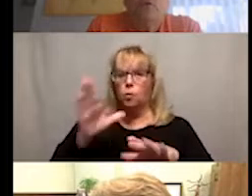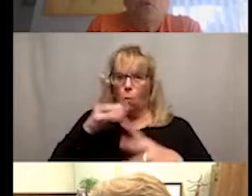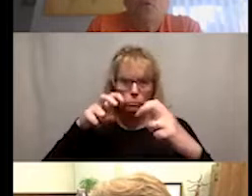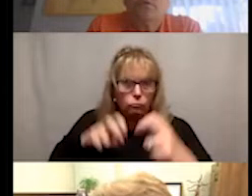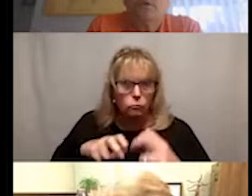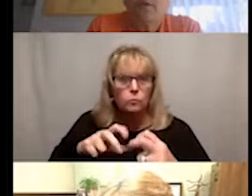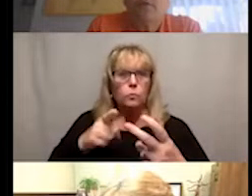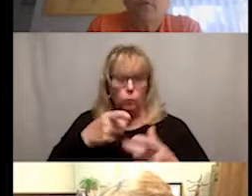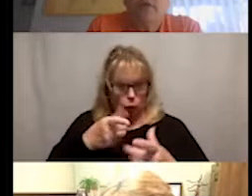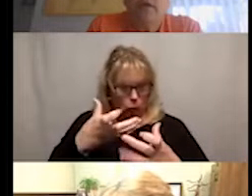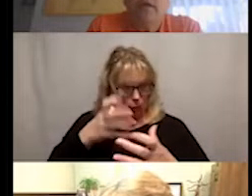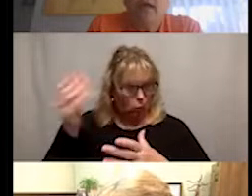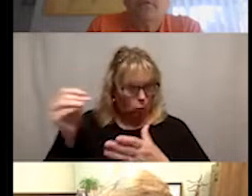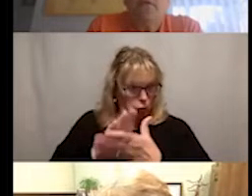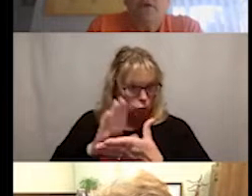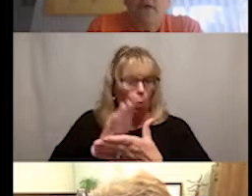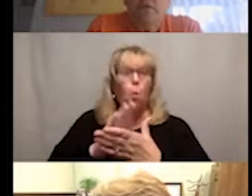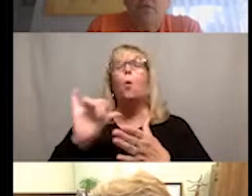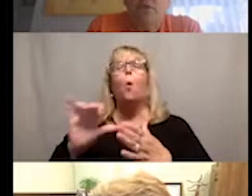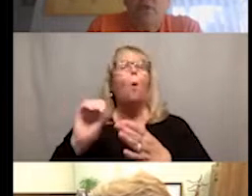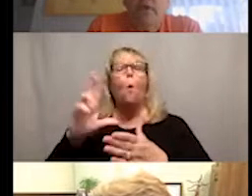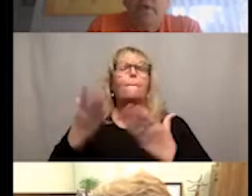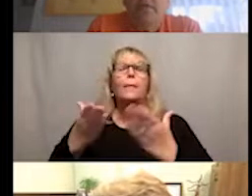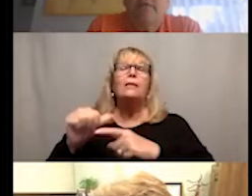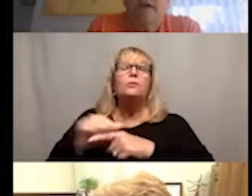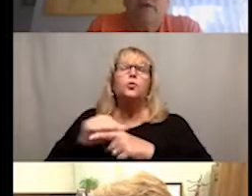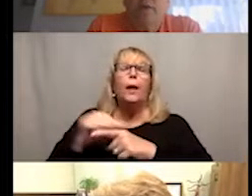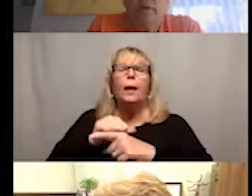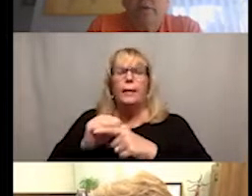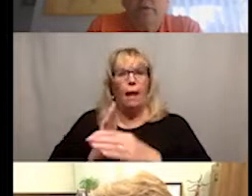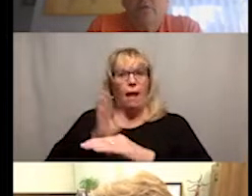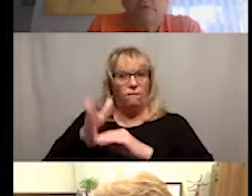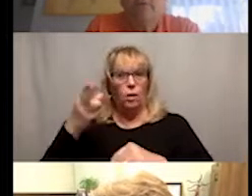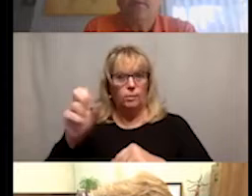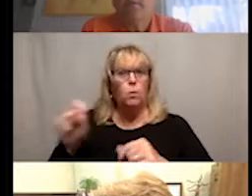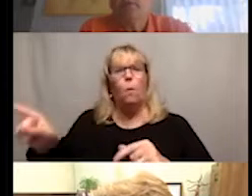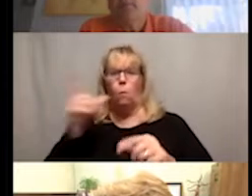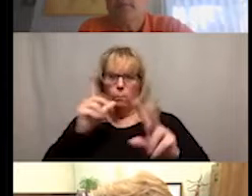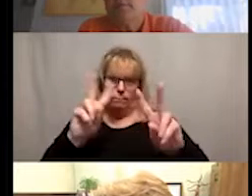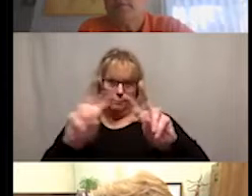school or some other training after high school it's evaluating those and some of this might have